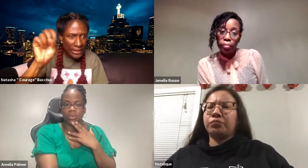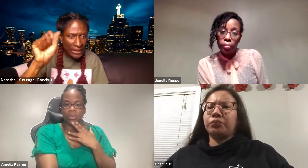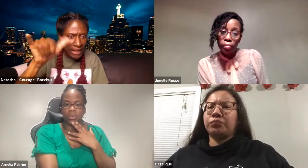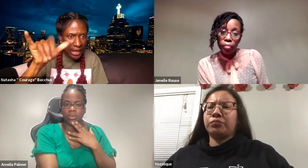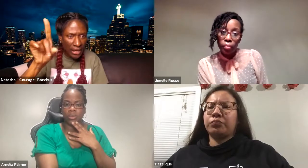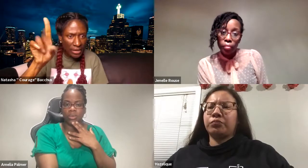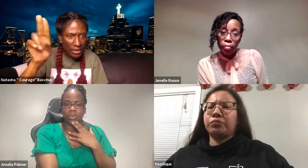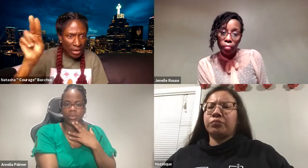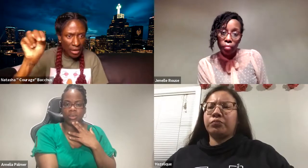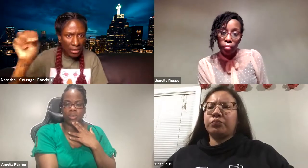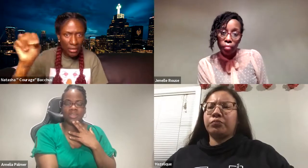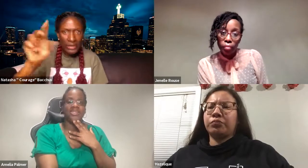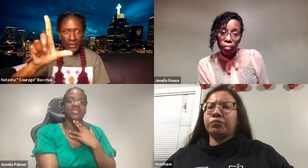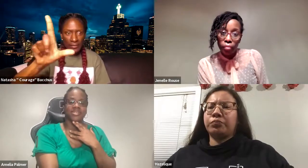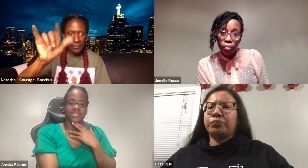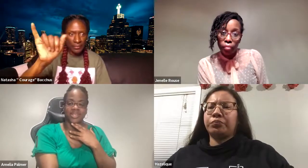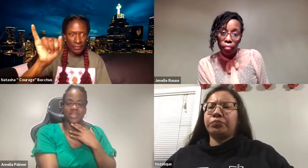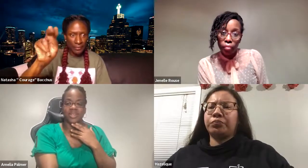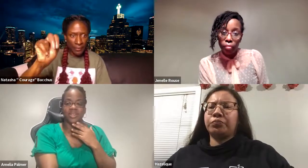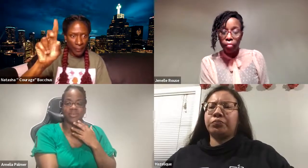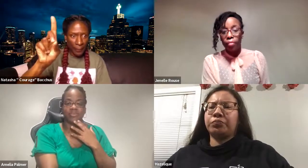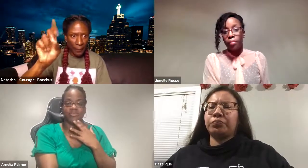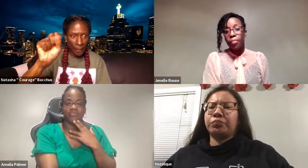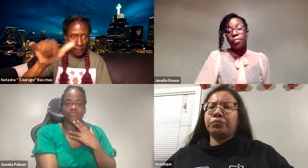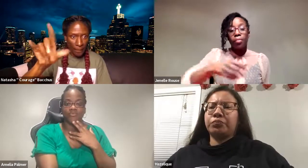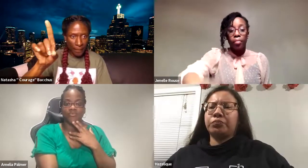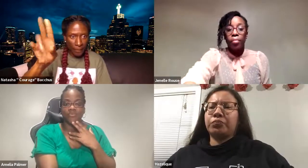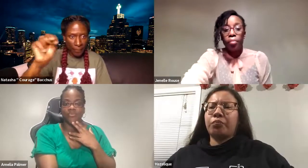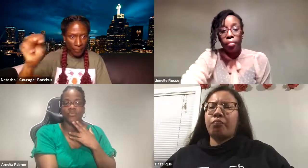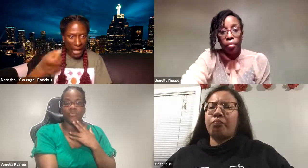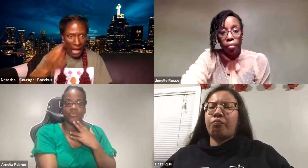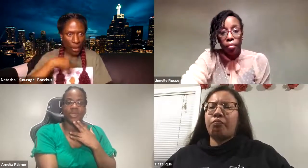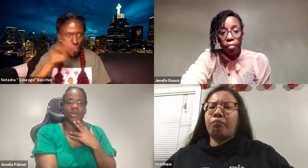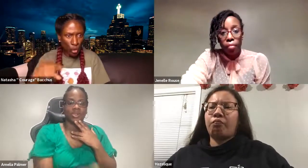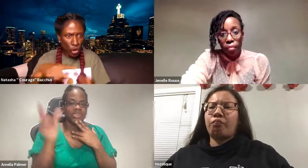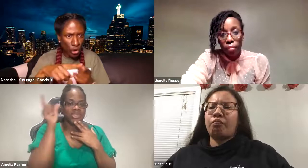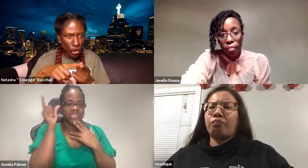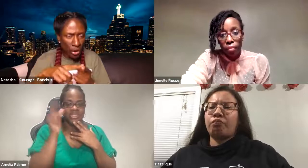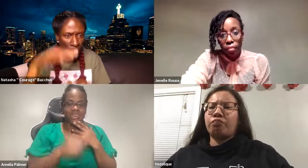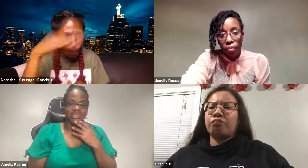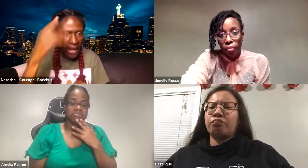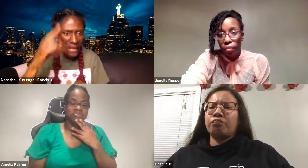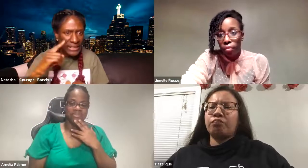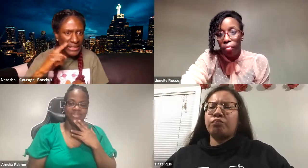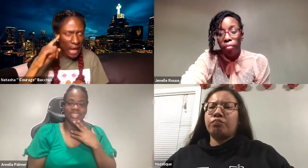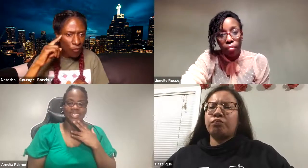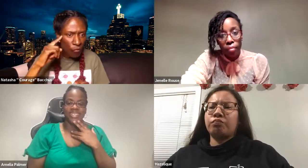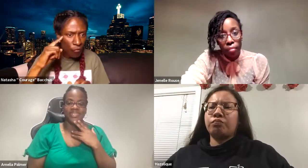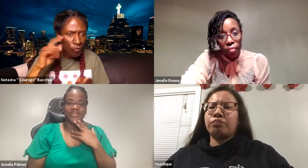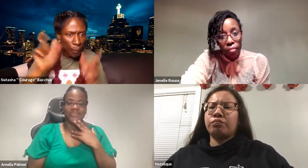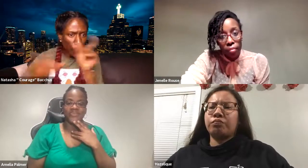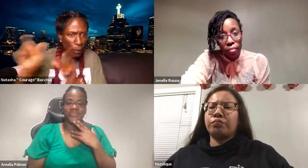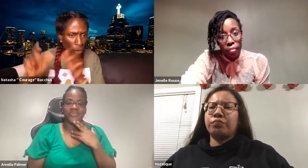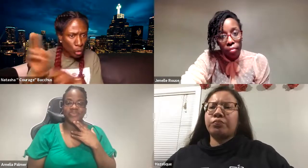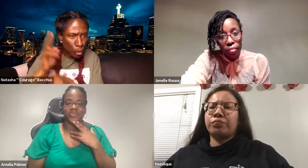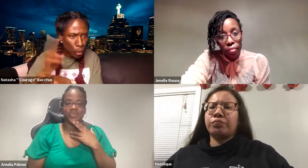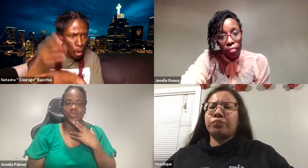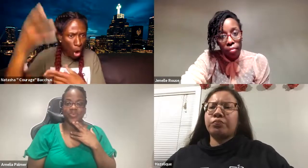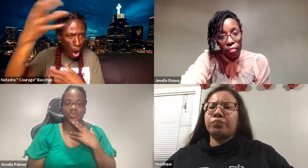we have one question from lindsay dunn and asks: black deaf people